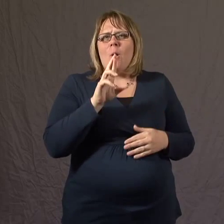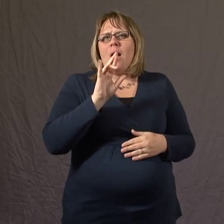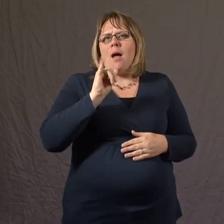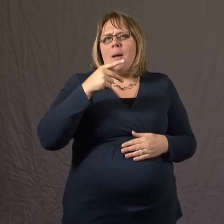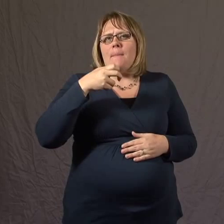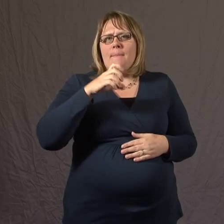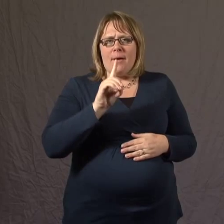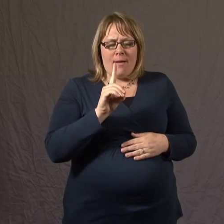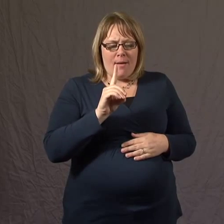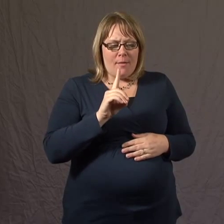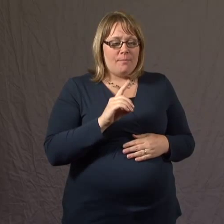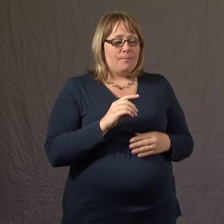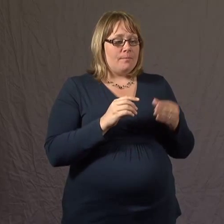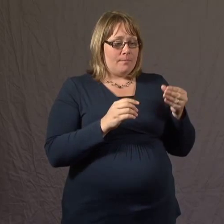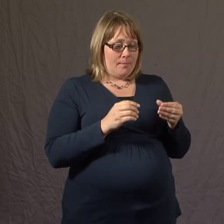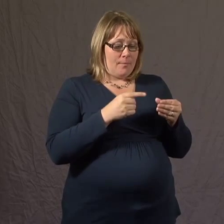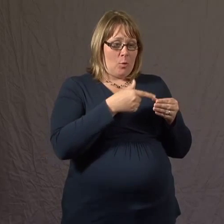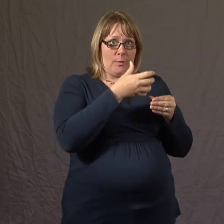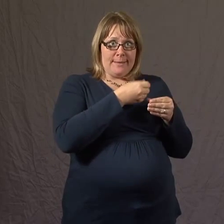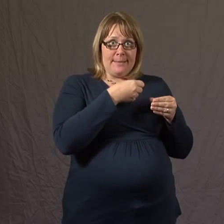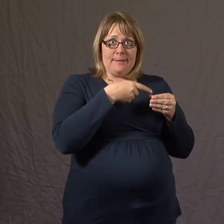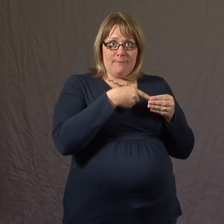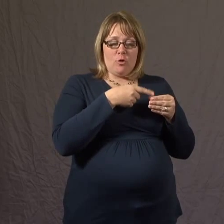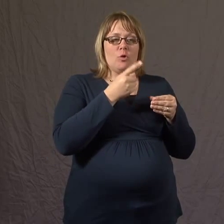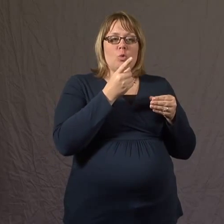a cd player or an iPod.